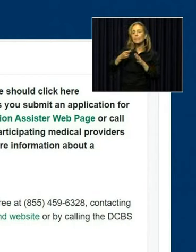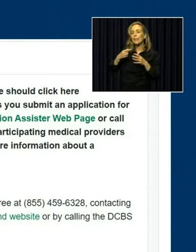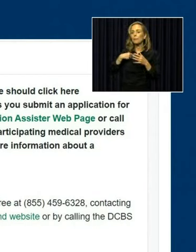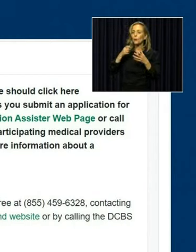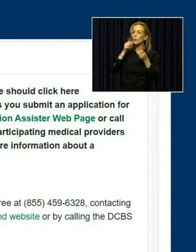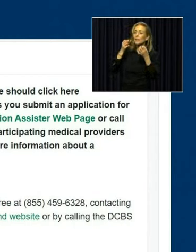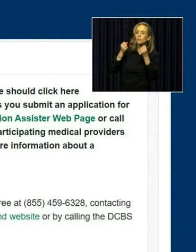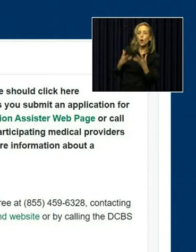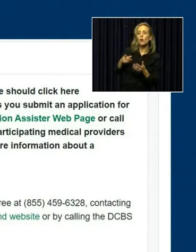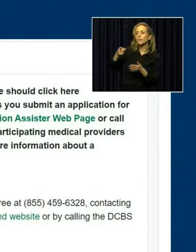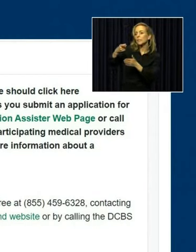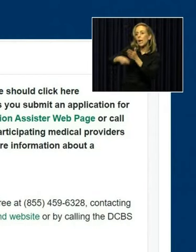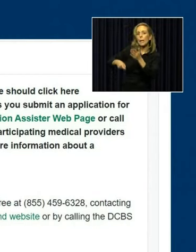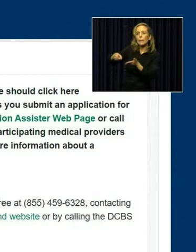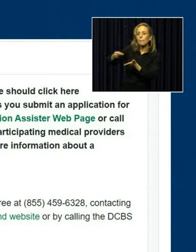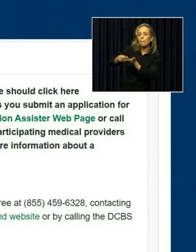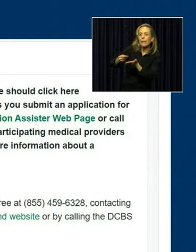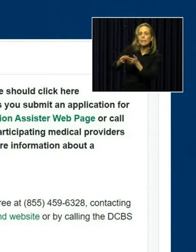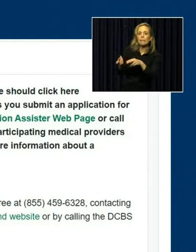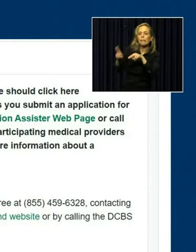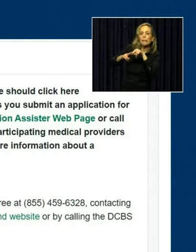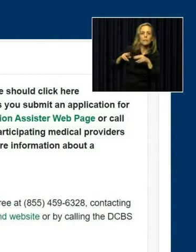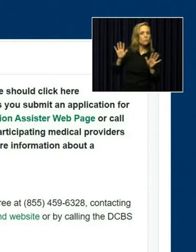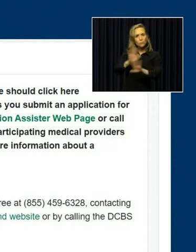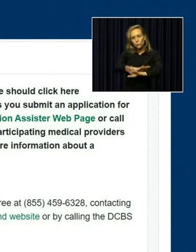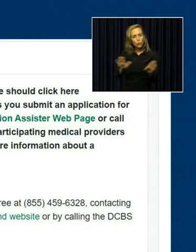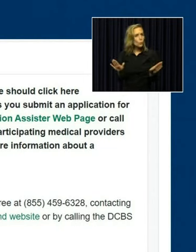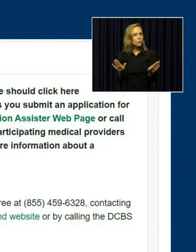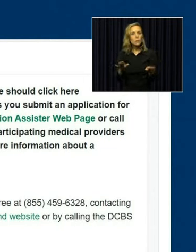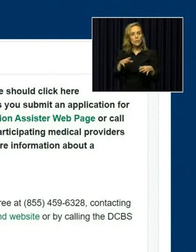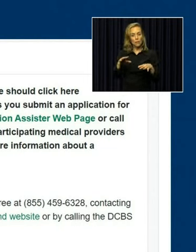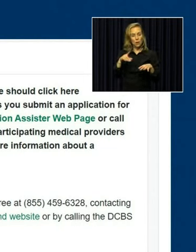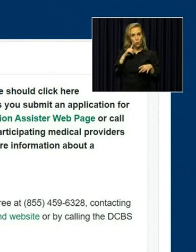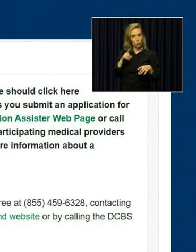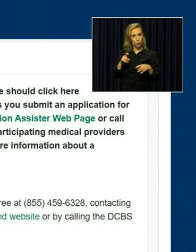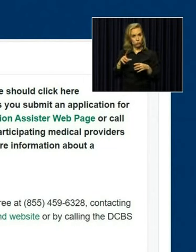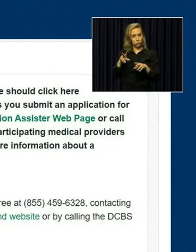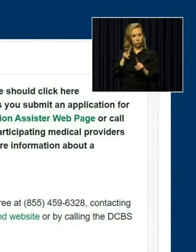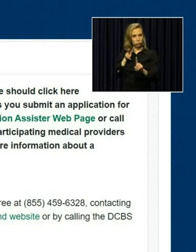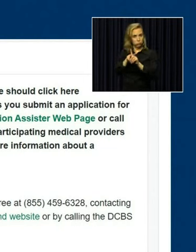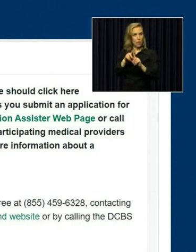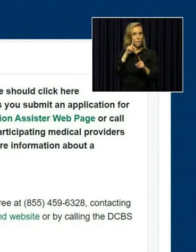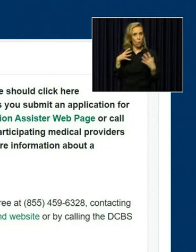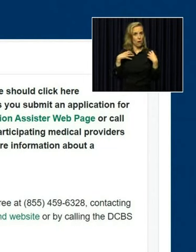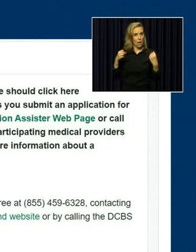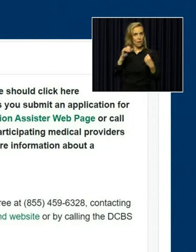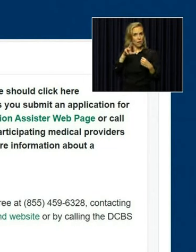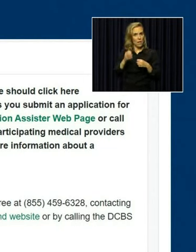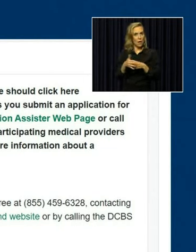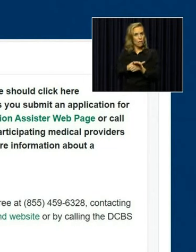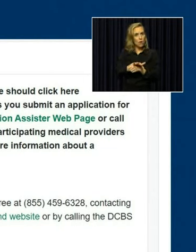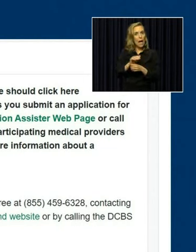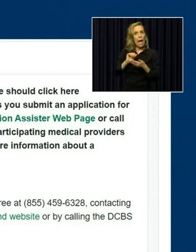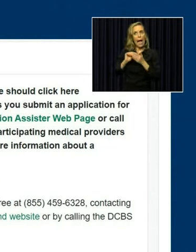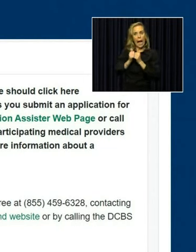THAT'S STAFFED BY THE UNITED WAY AND FIND YOUR LOCAL FOOD BANKS.